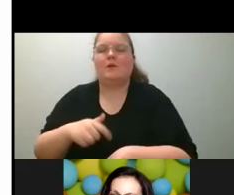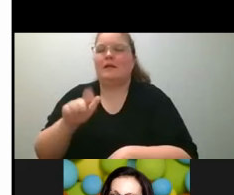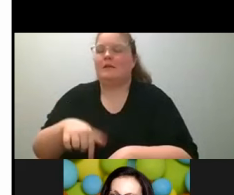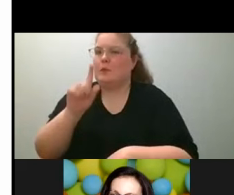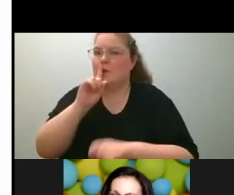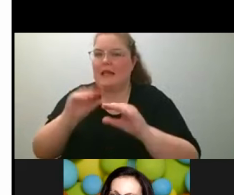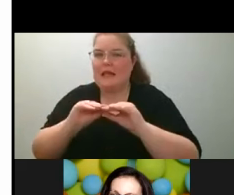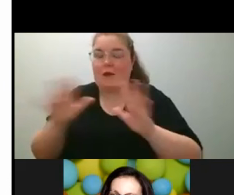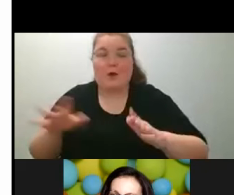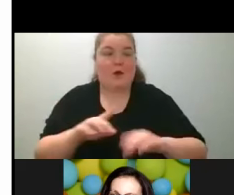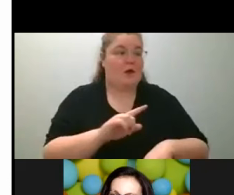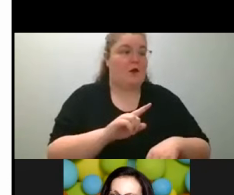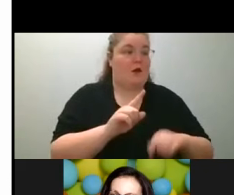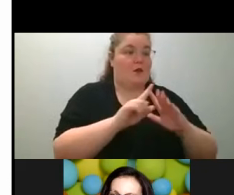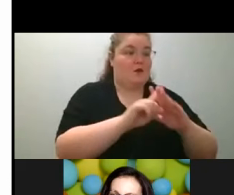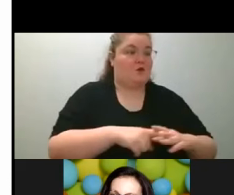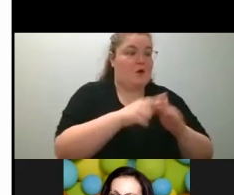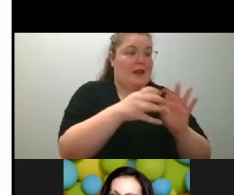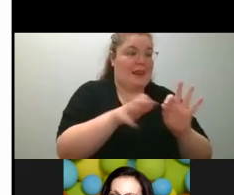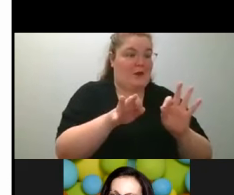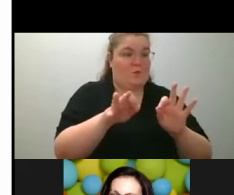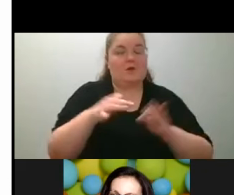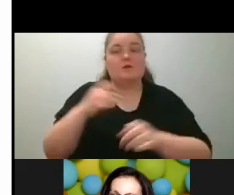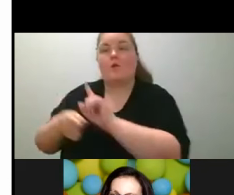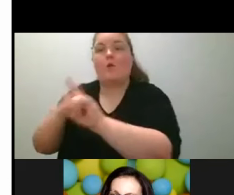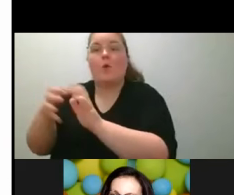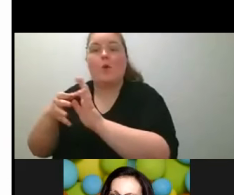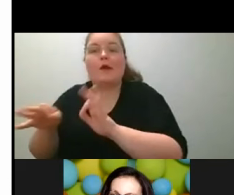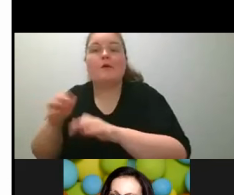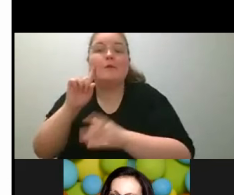Especially when it comes to perhaps more rare languages or